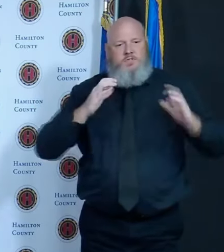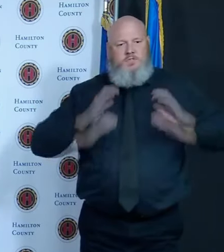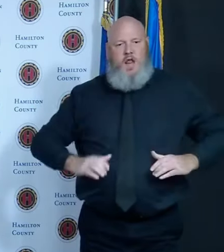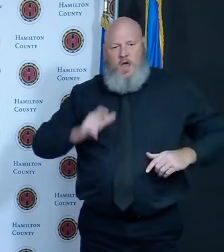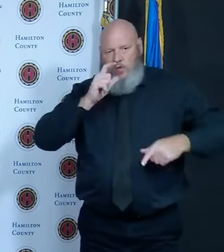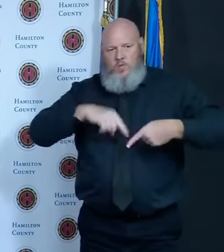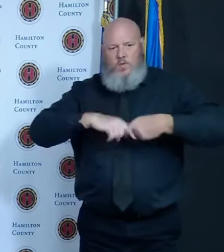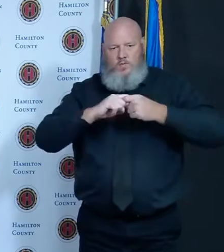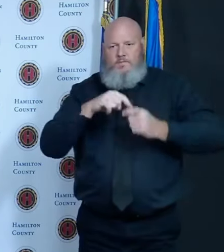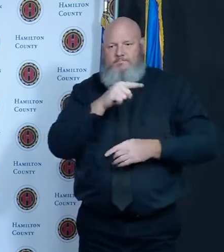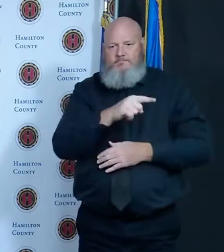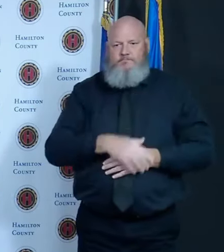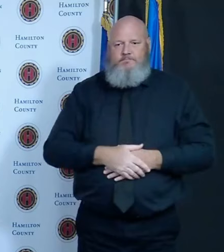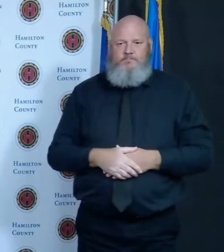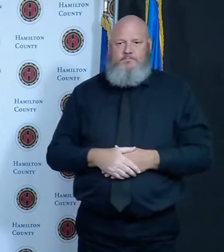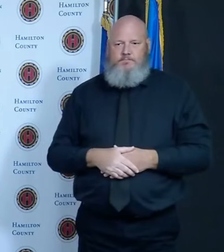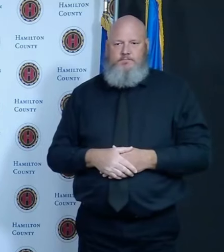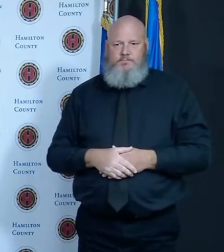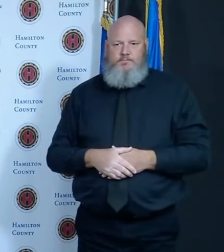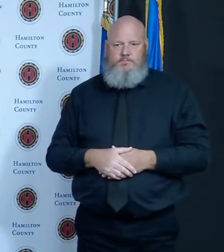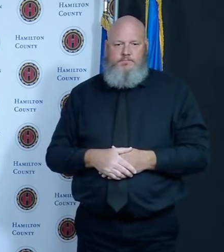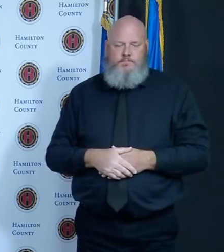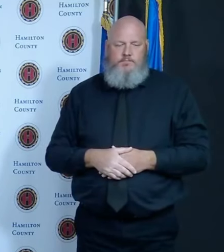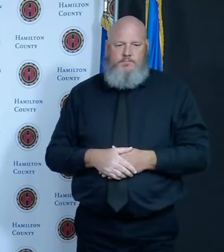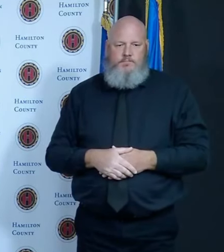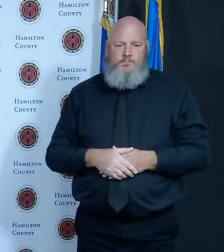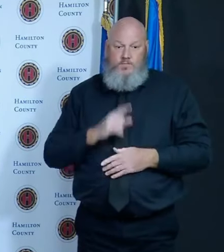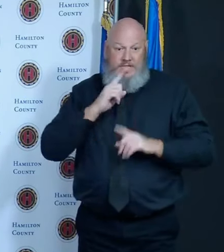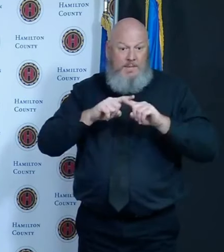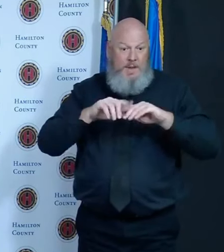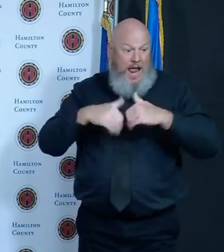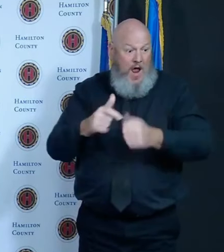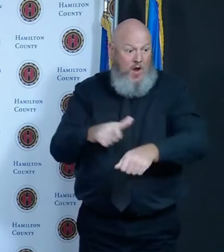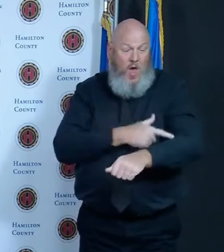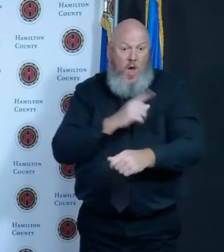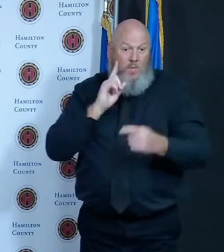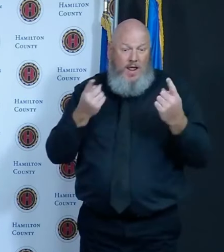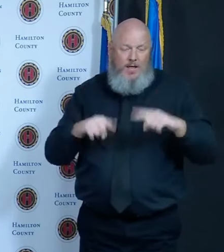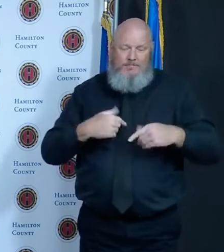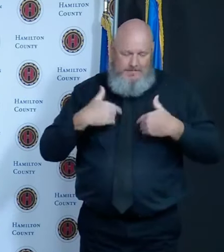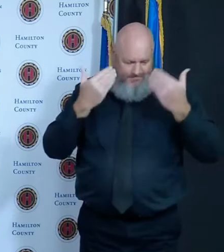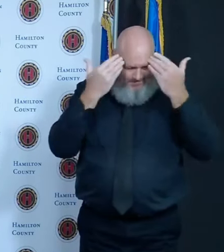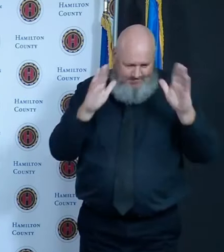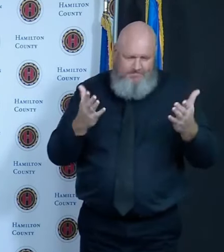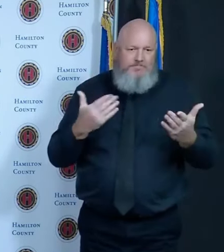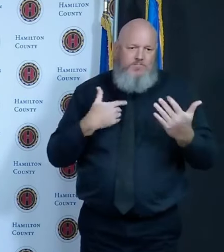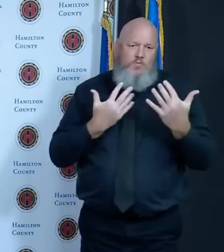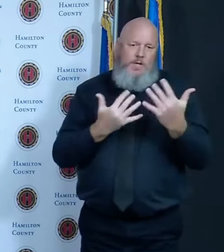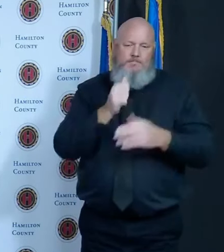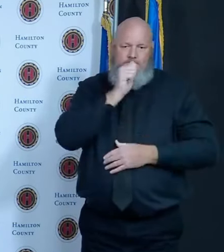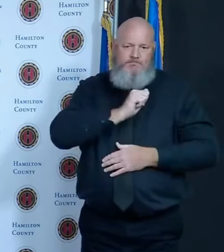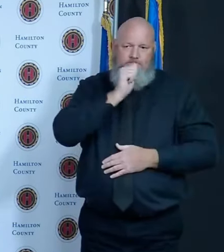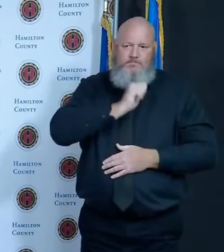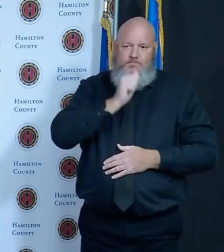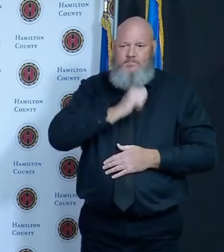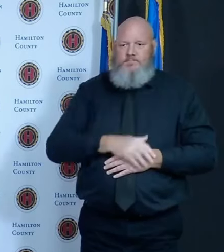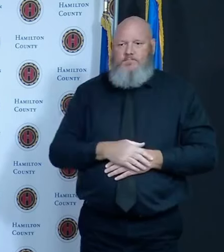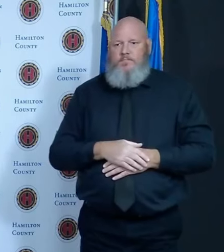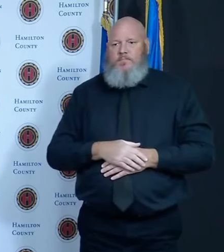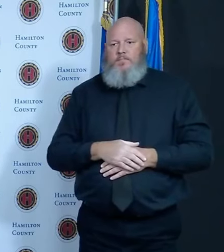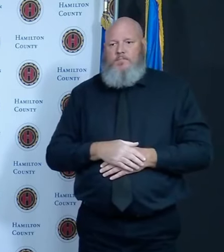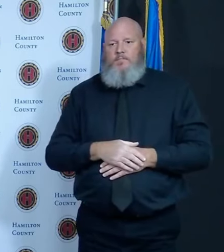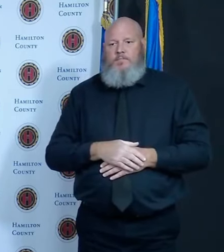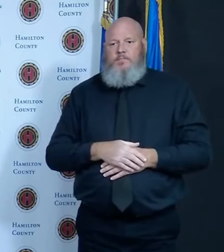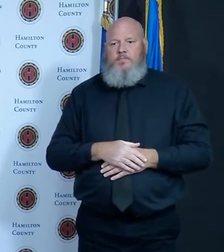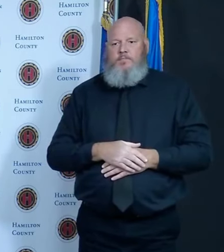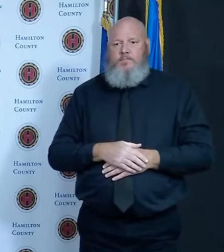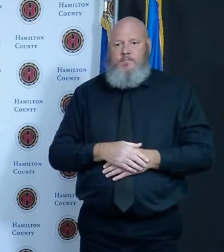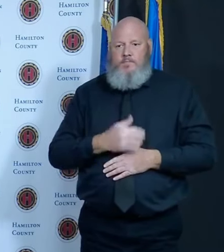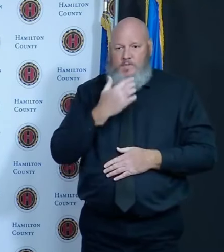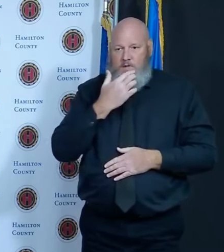DNK are you an essential service because you're in the construction industry